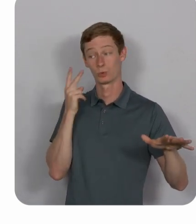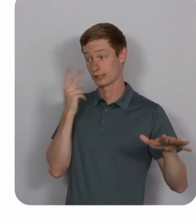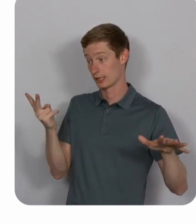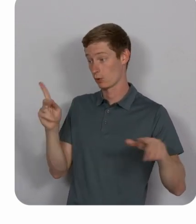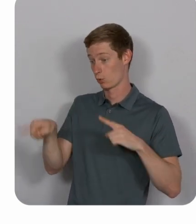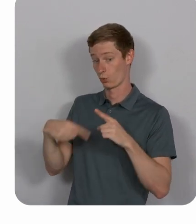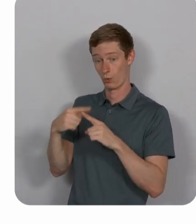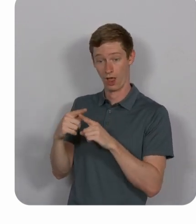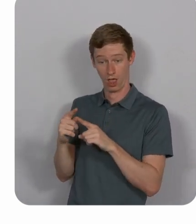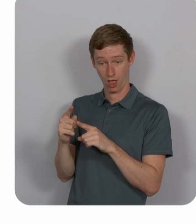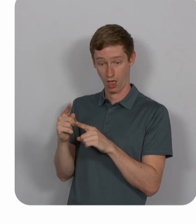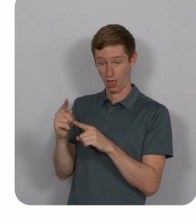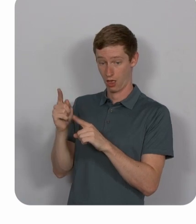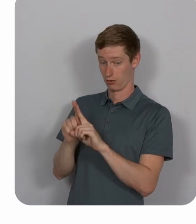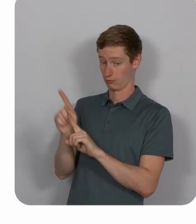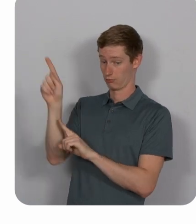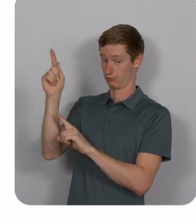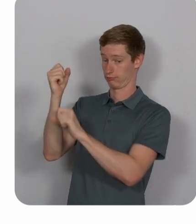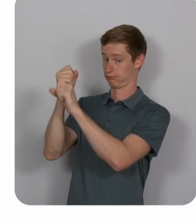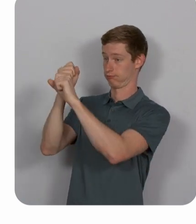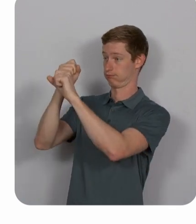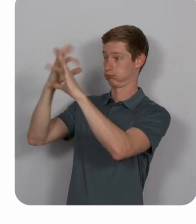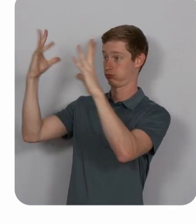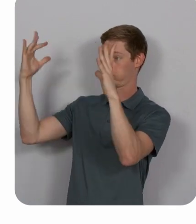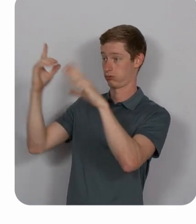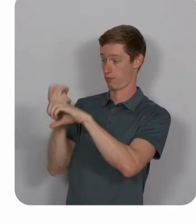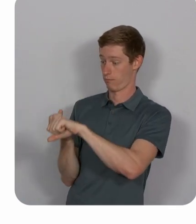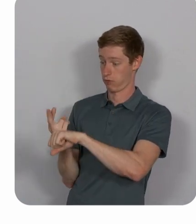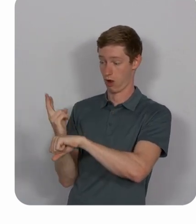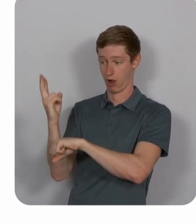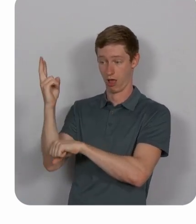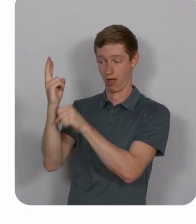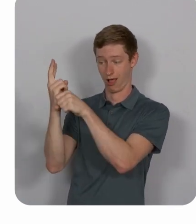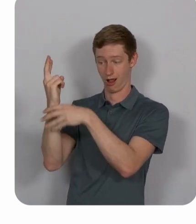the frame rate will drop significantly. There you go.